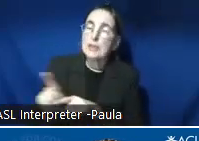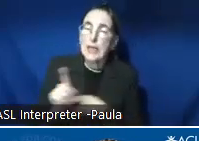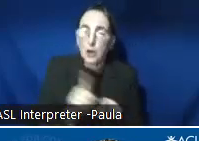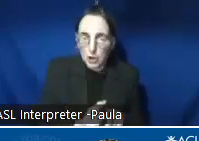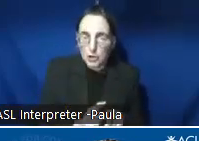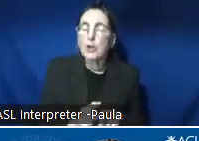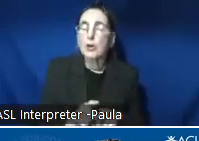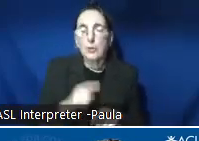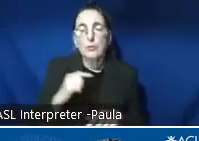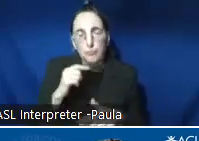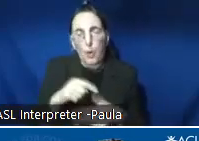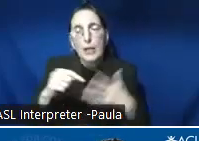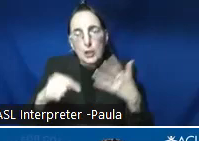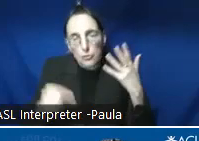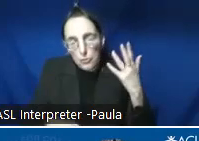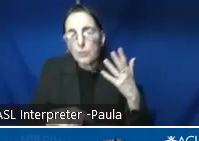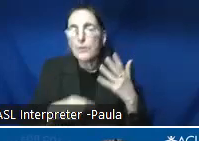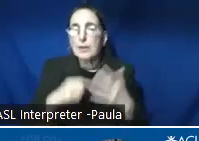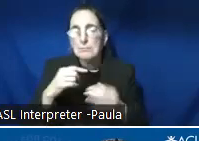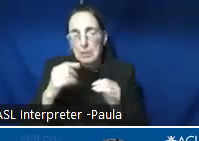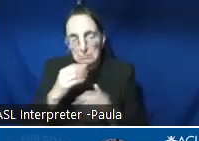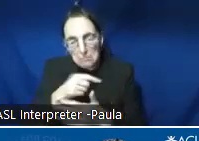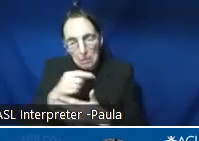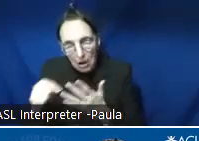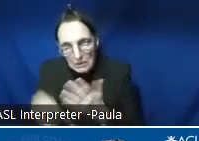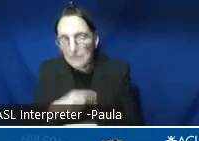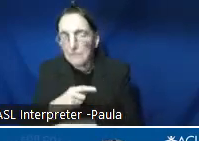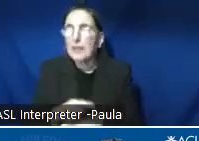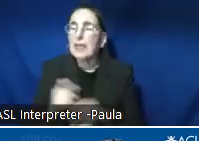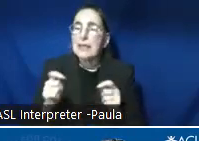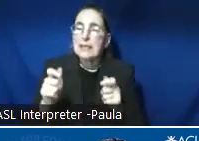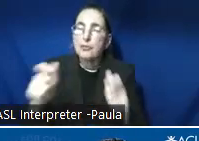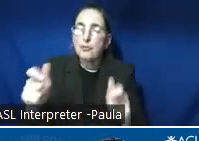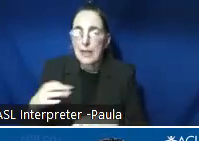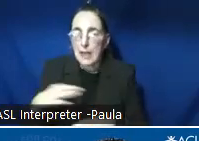through the individual components of the accelerator application. We will be responding to questions that have been entered